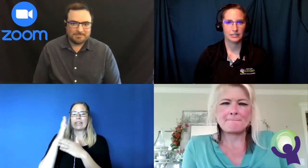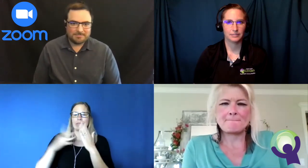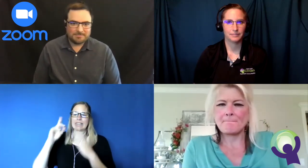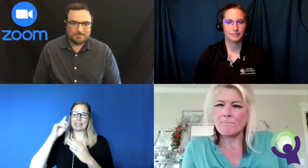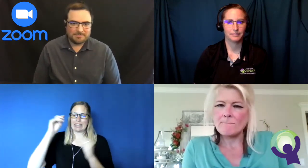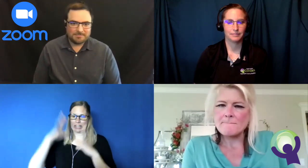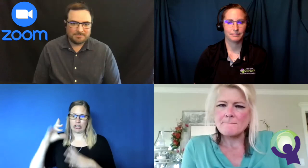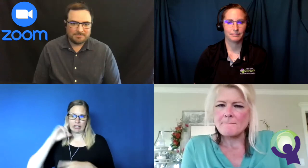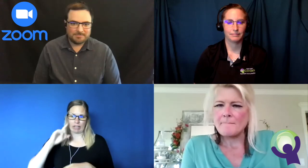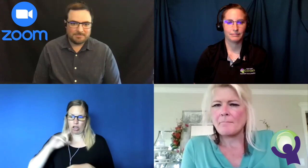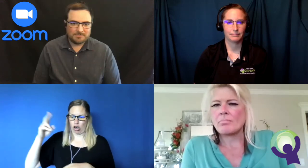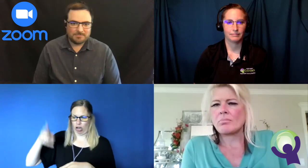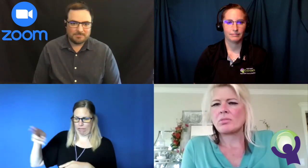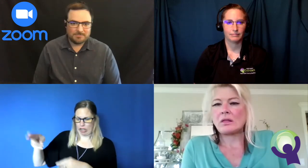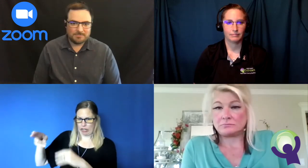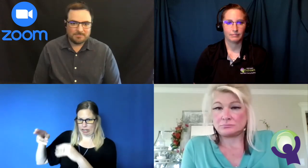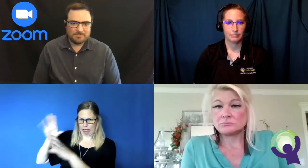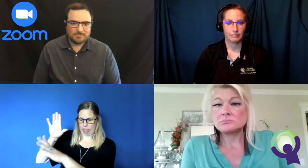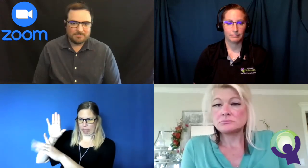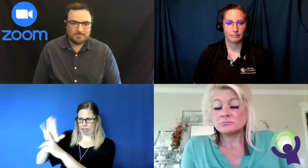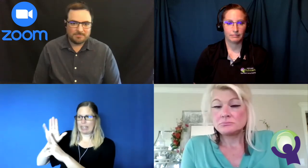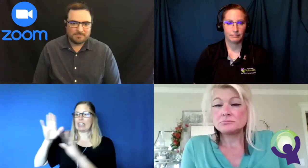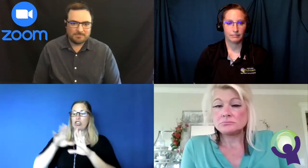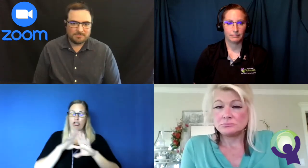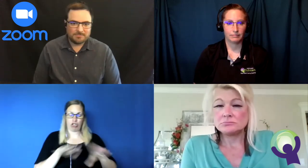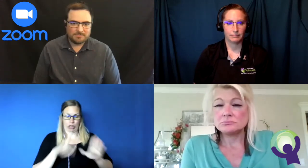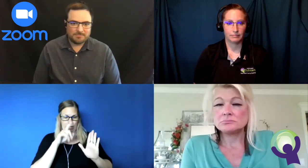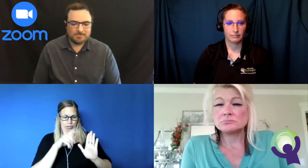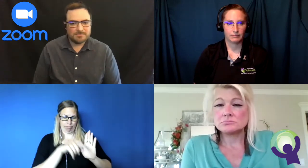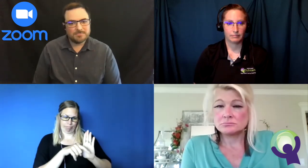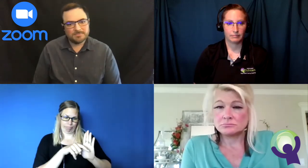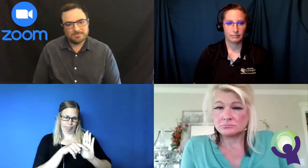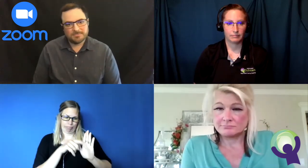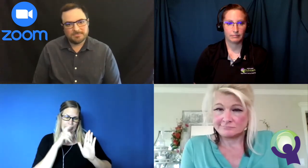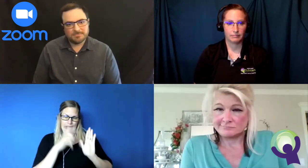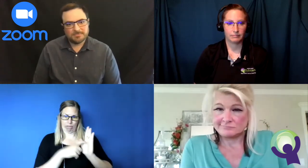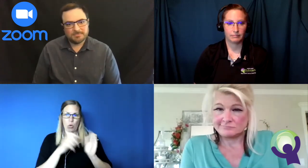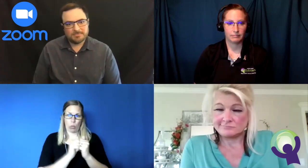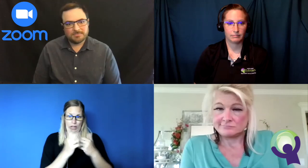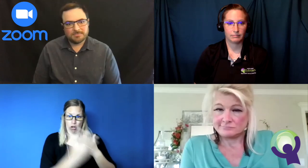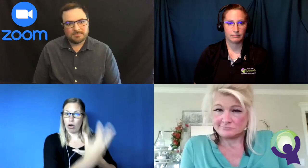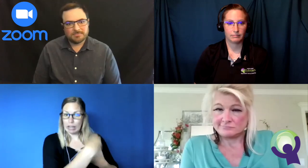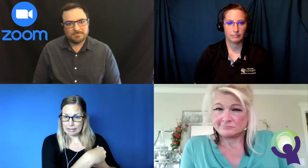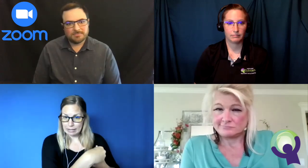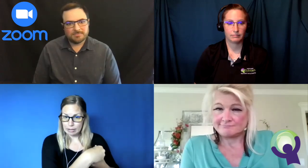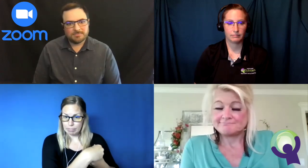hearing system for children who are identified with autism. When they're in birth to three, they have